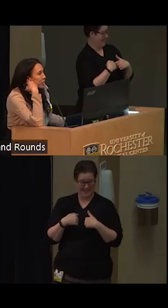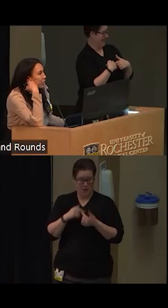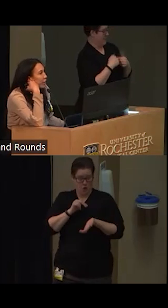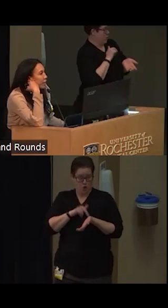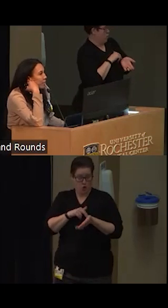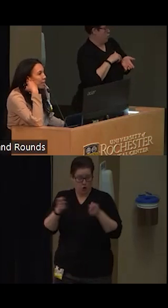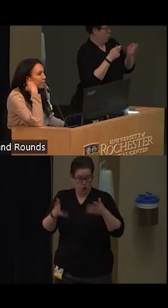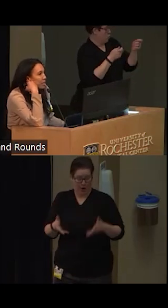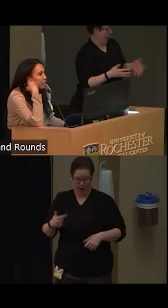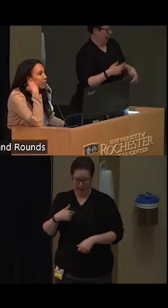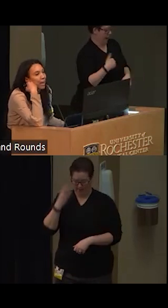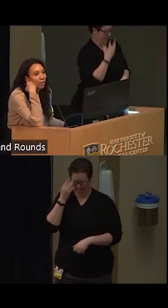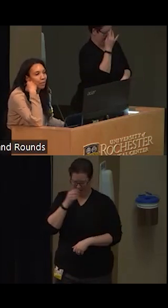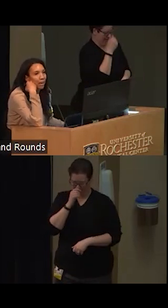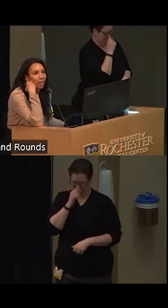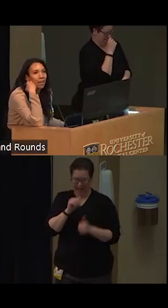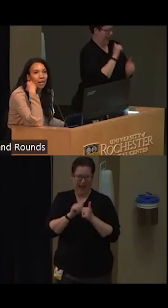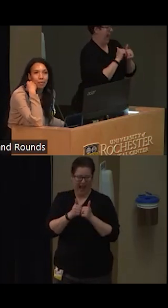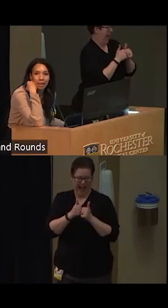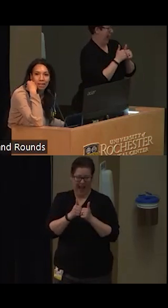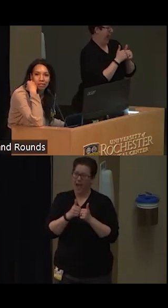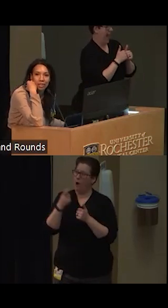nursing director I'm thinking to myself okay how can we make how can we make a difference